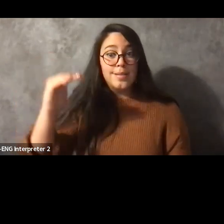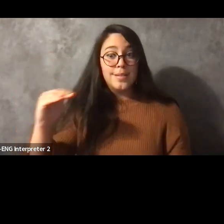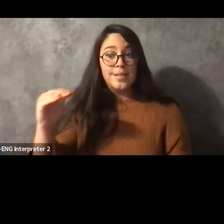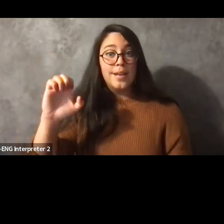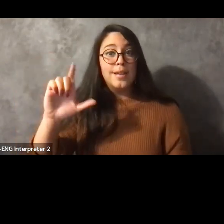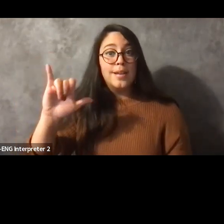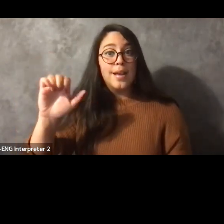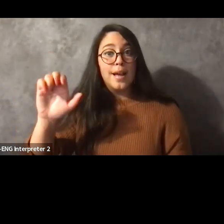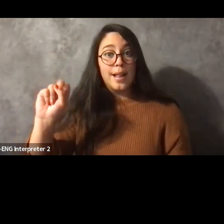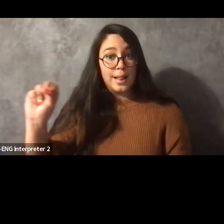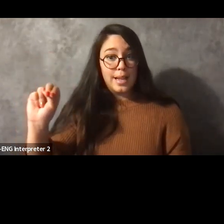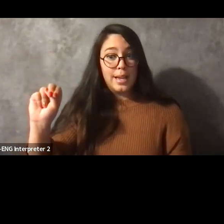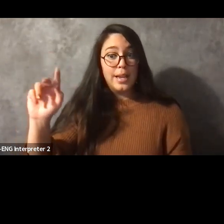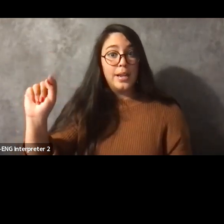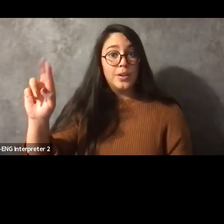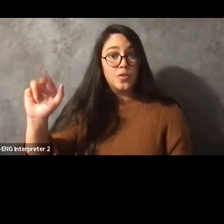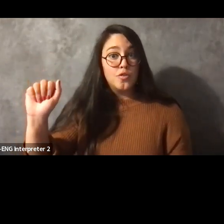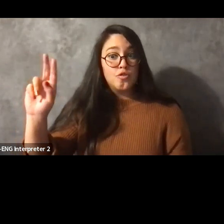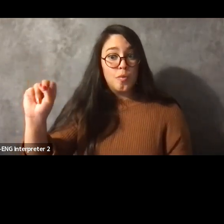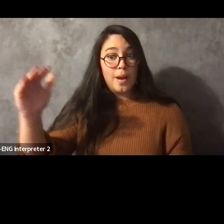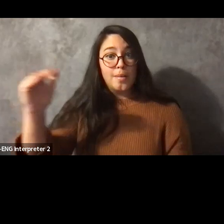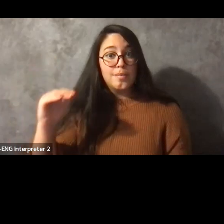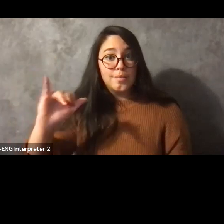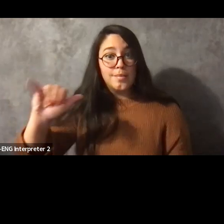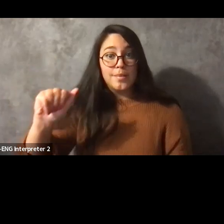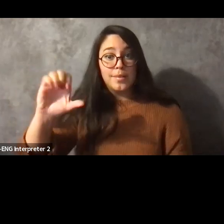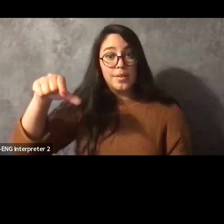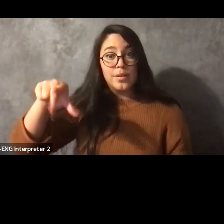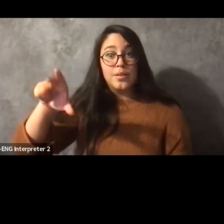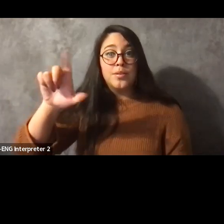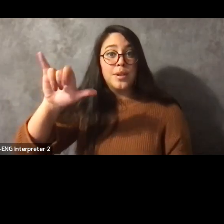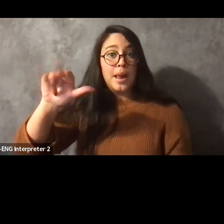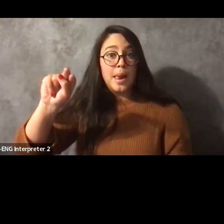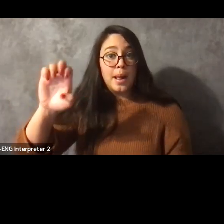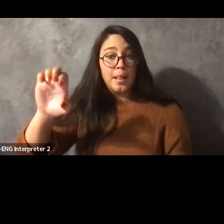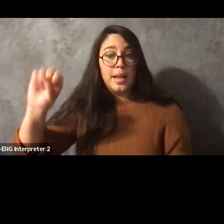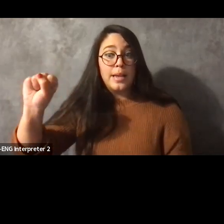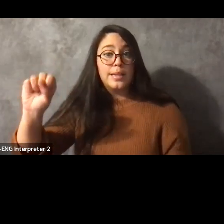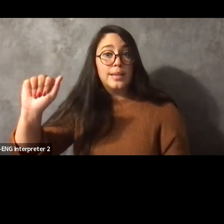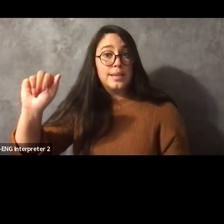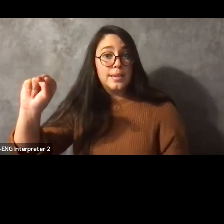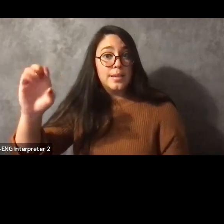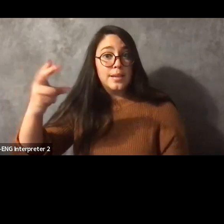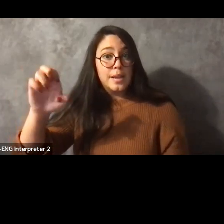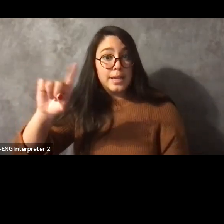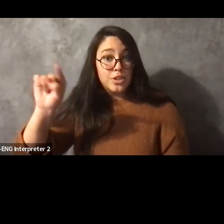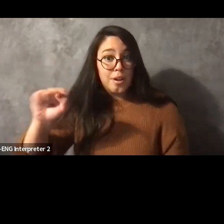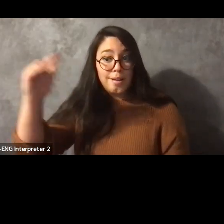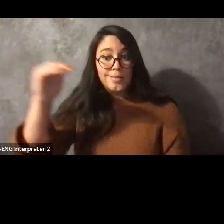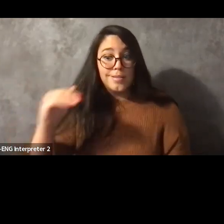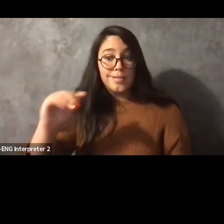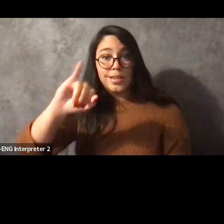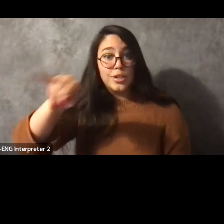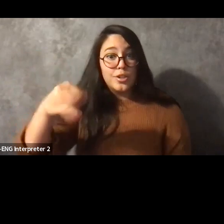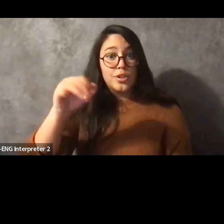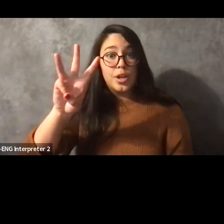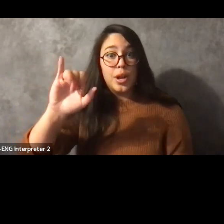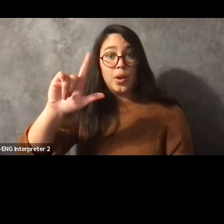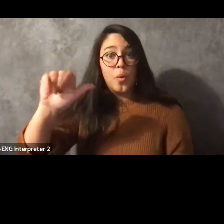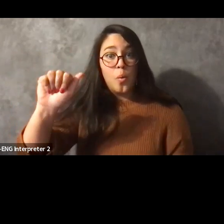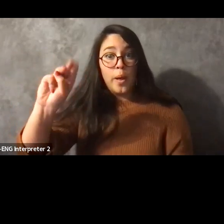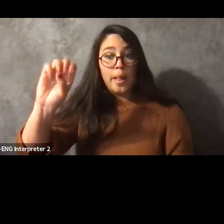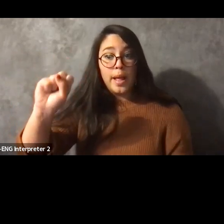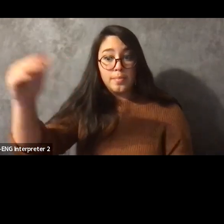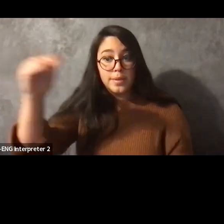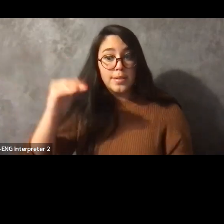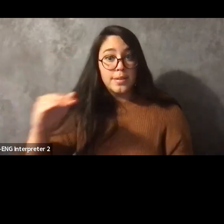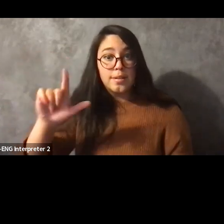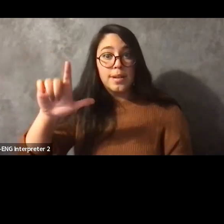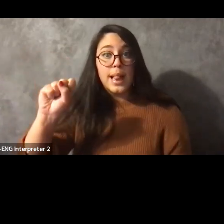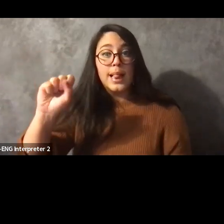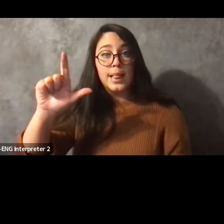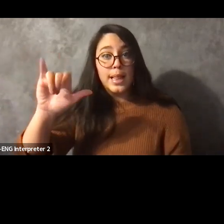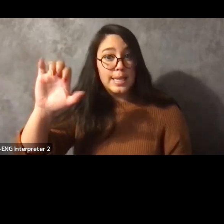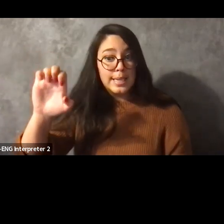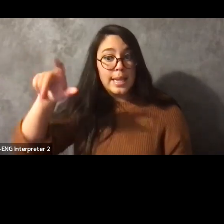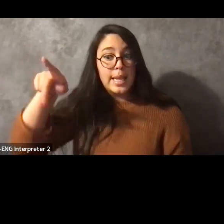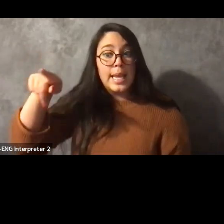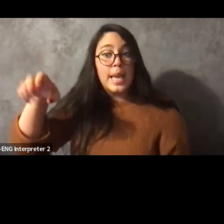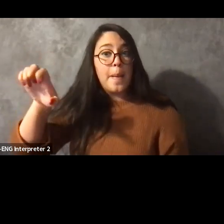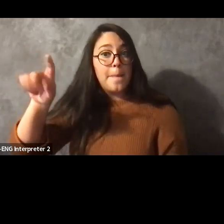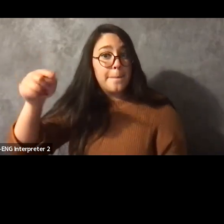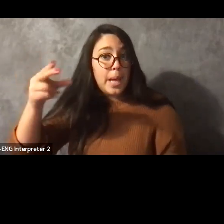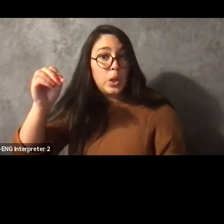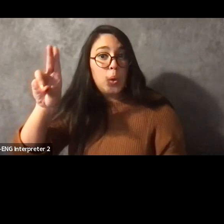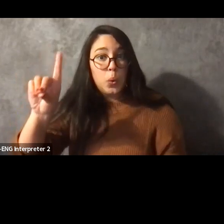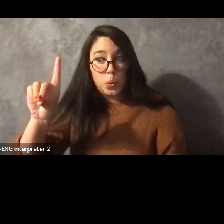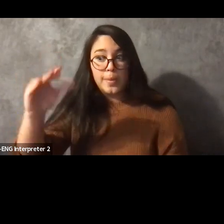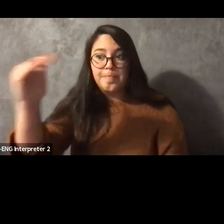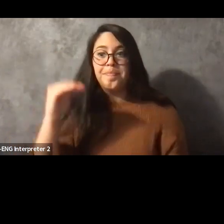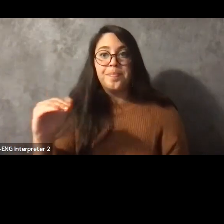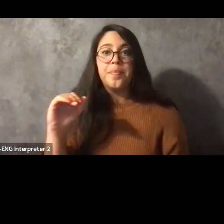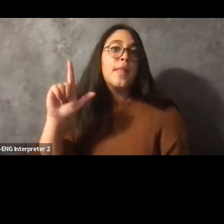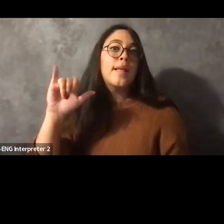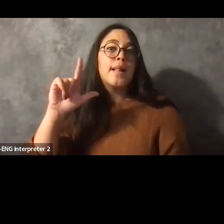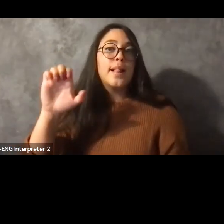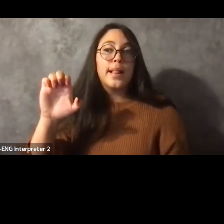Jacqueline Sanchez, Jay Williams, Leslie , Louie Williamson, Morgan Yetto,